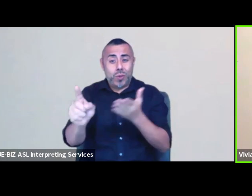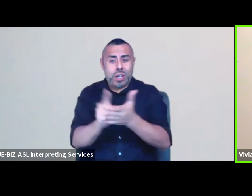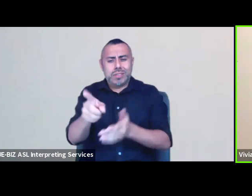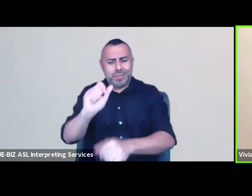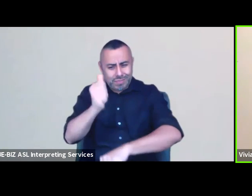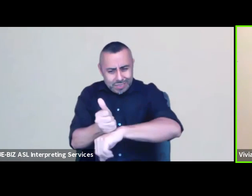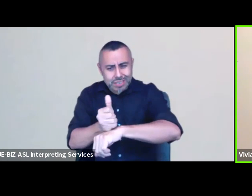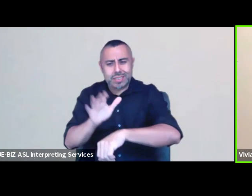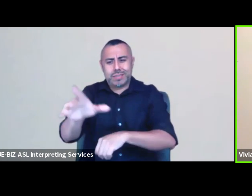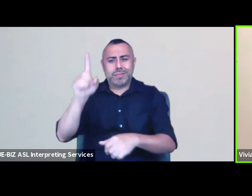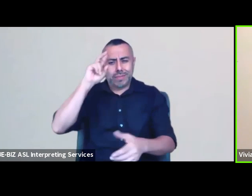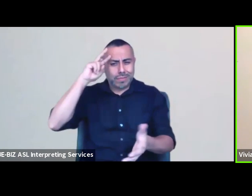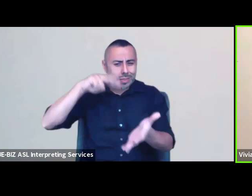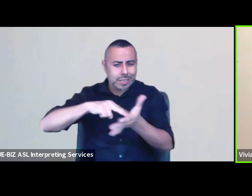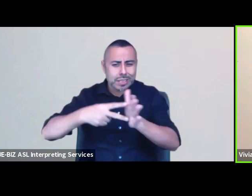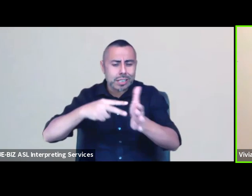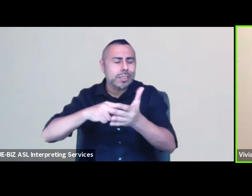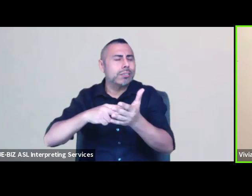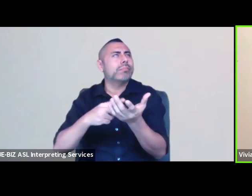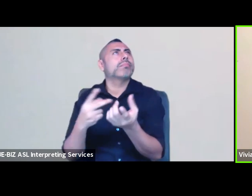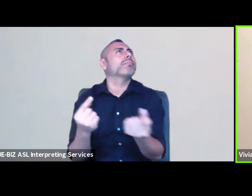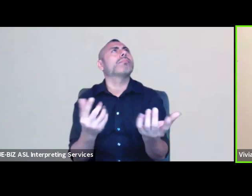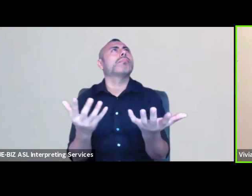I would love to ask you to reflect,